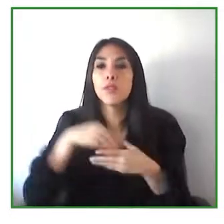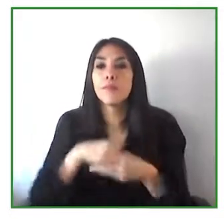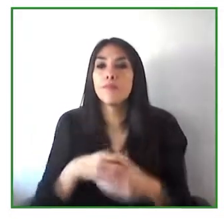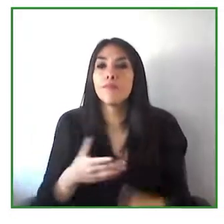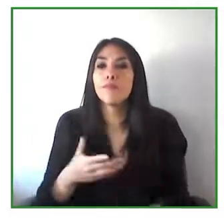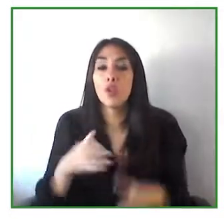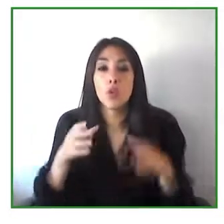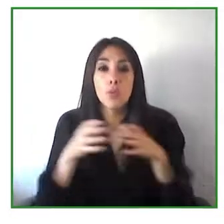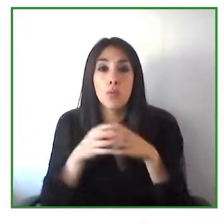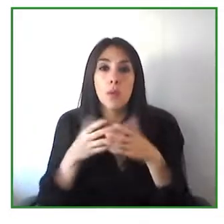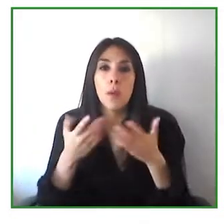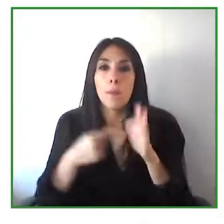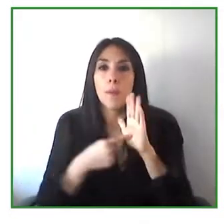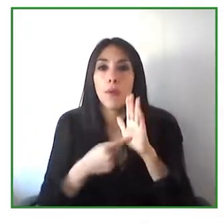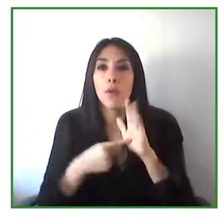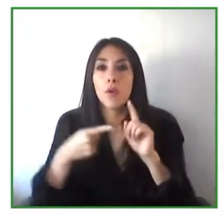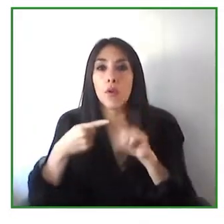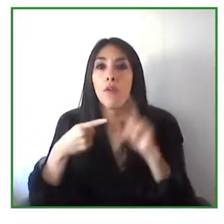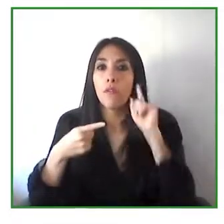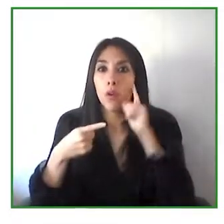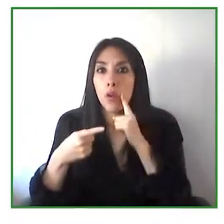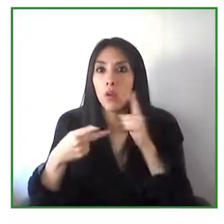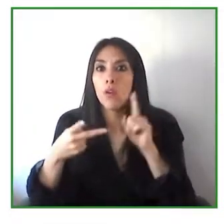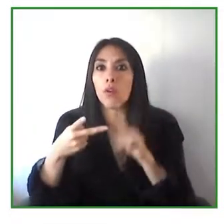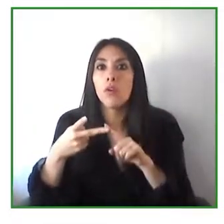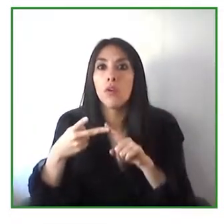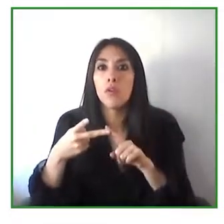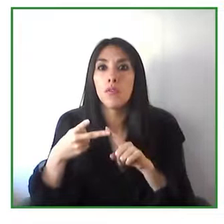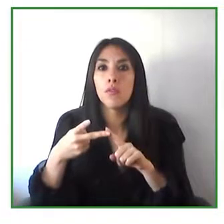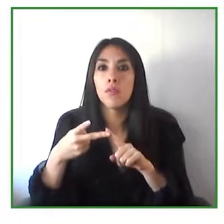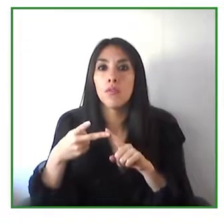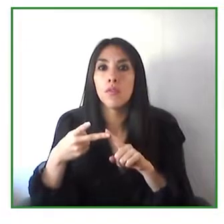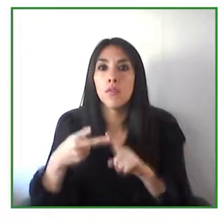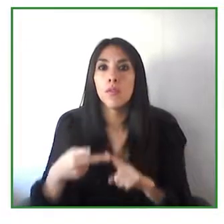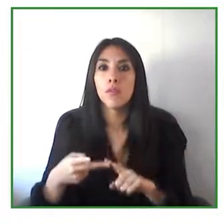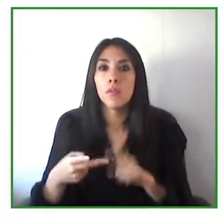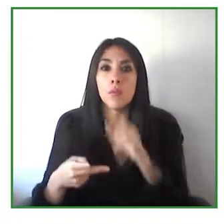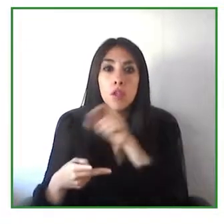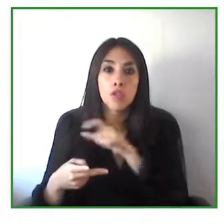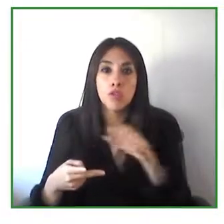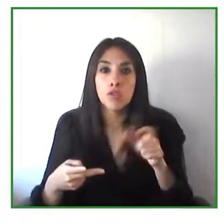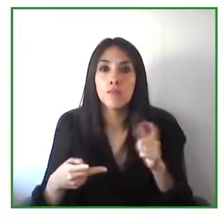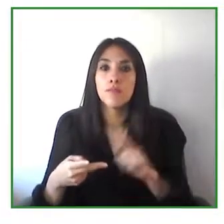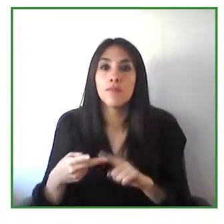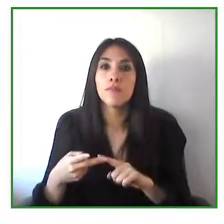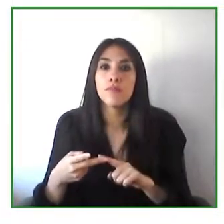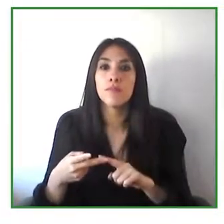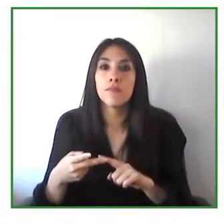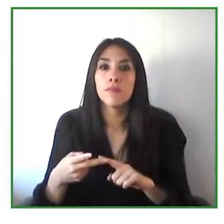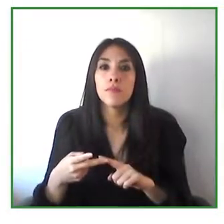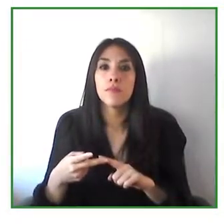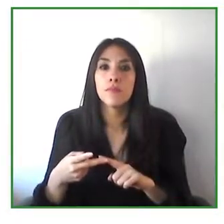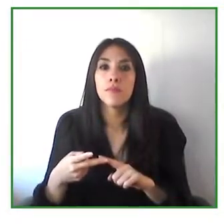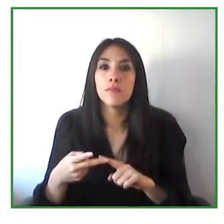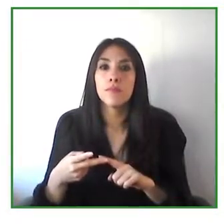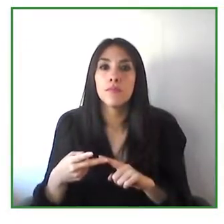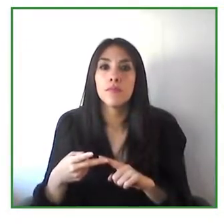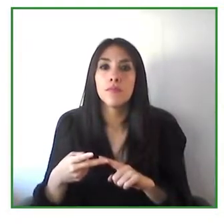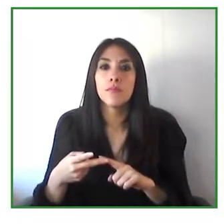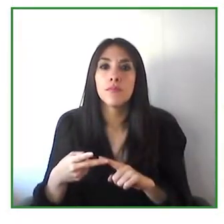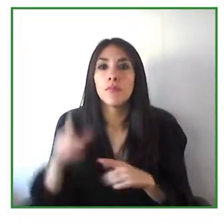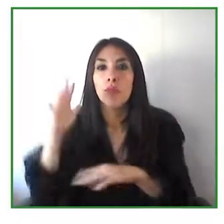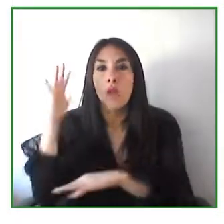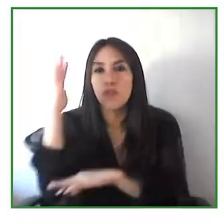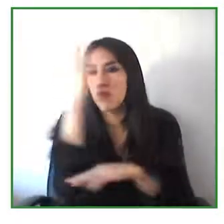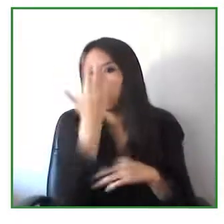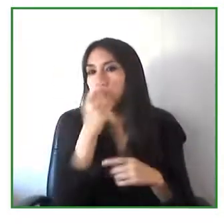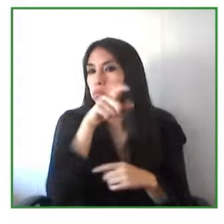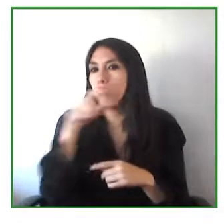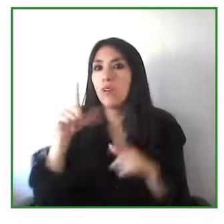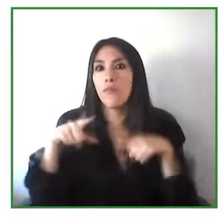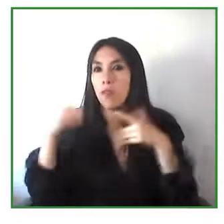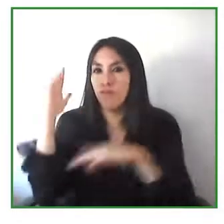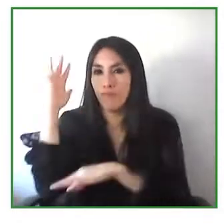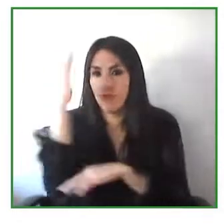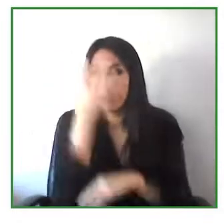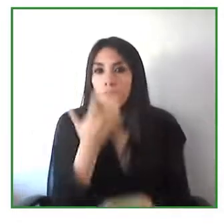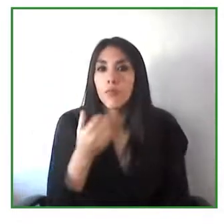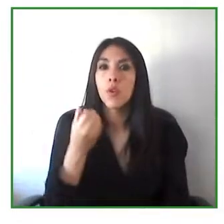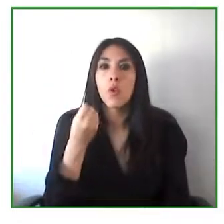people living in rural areas and those living in locations with high levels of poverty only